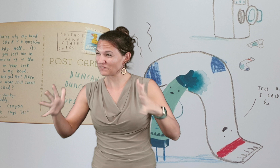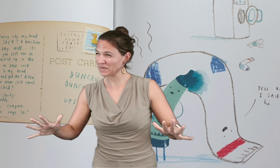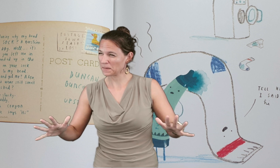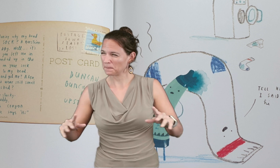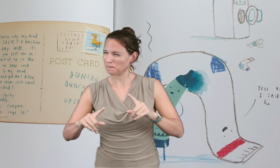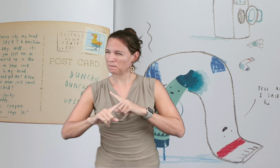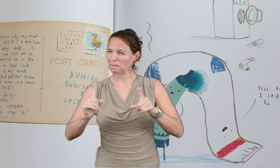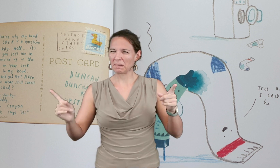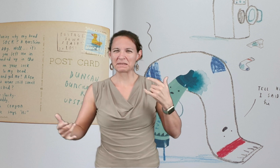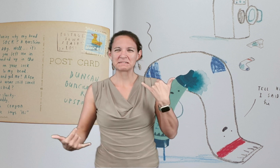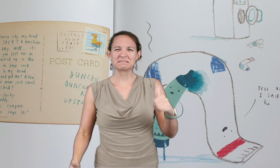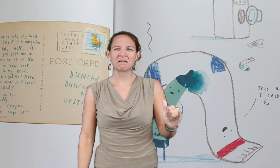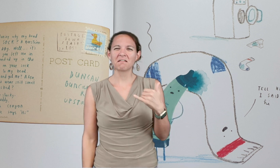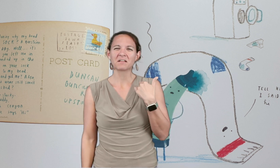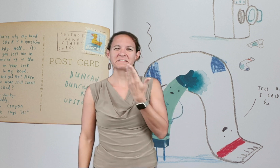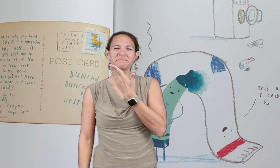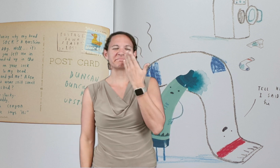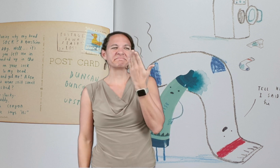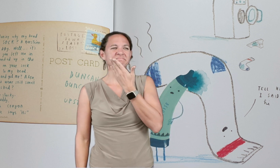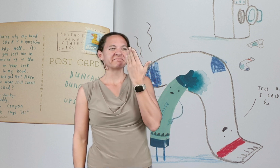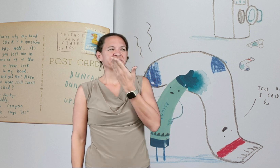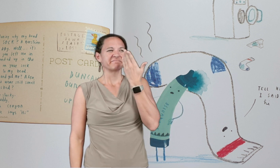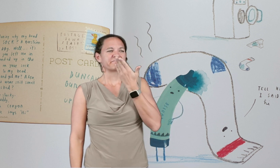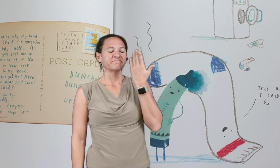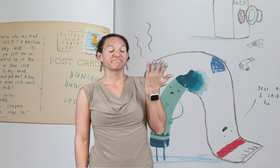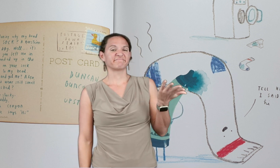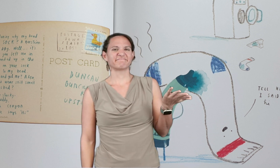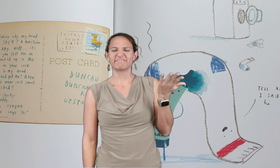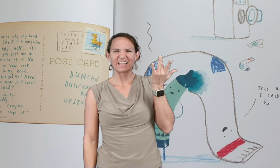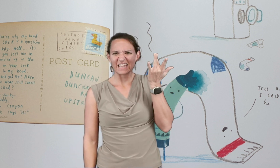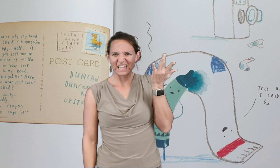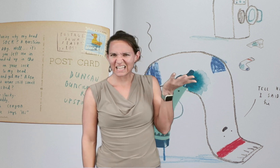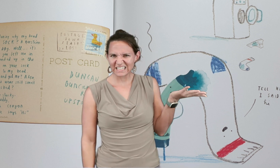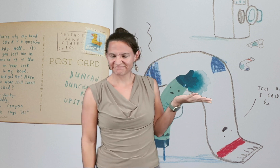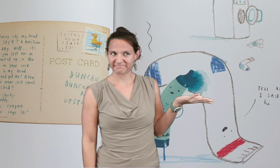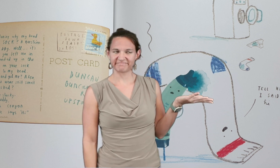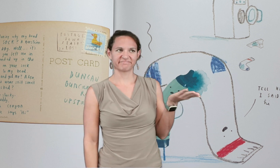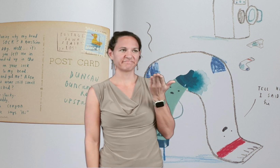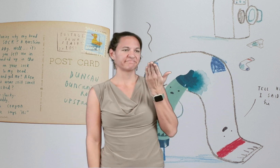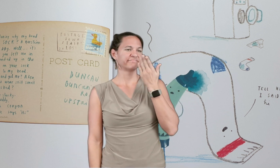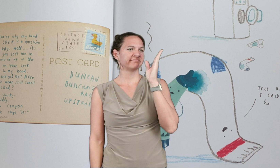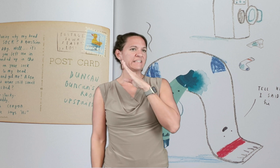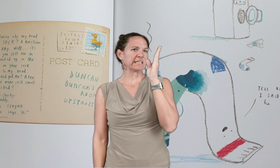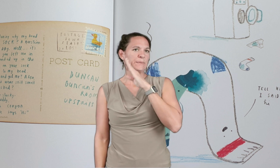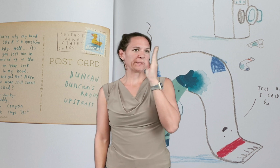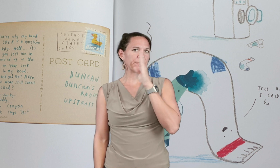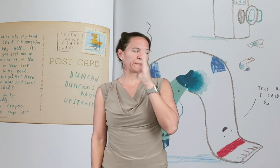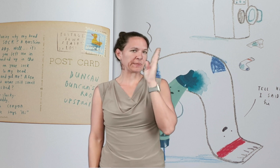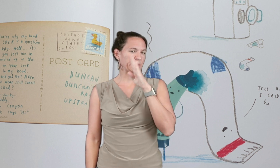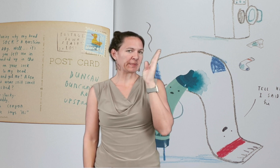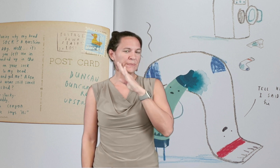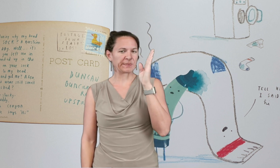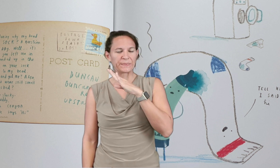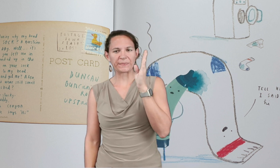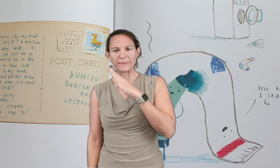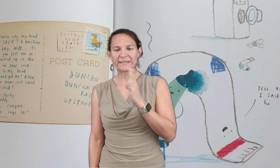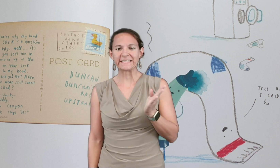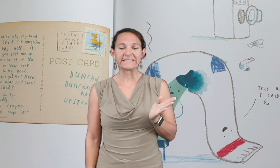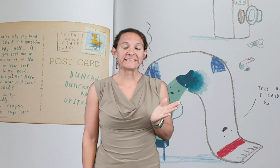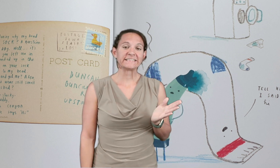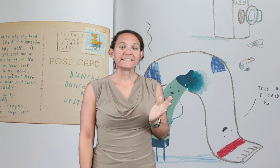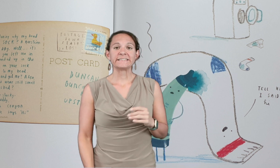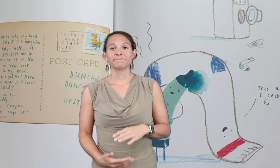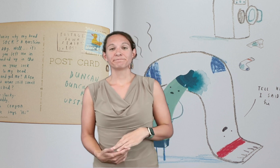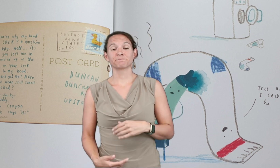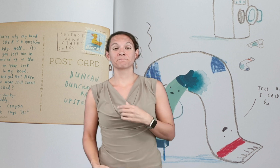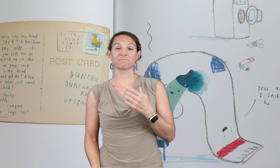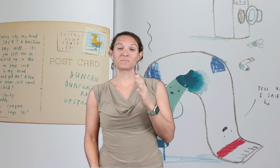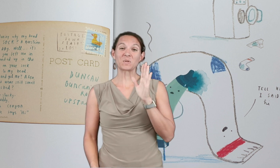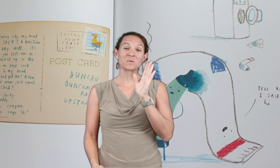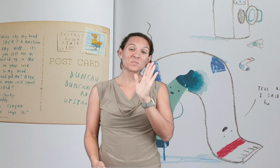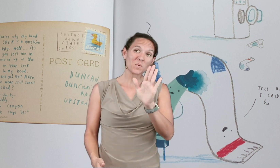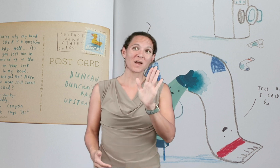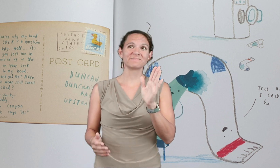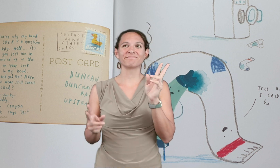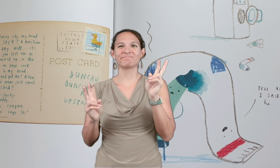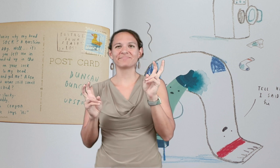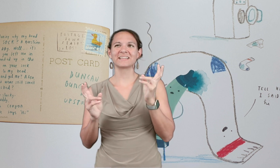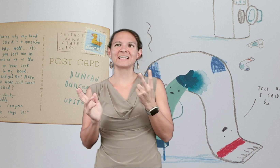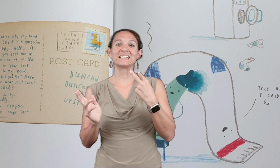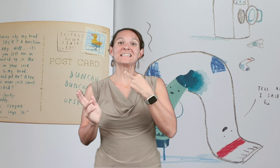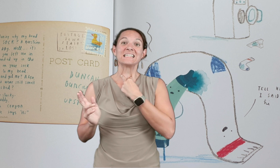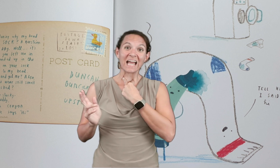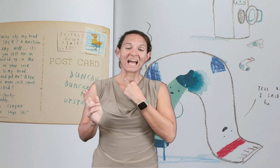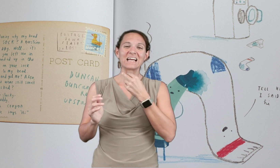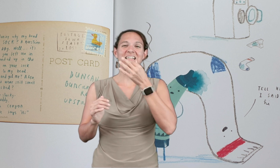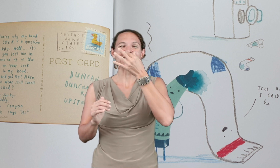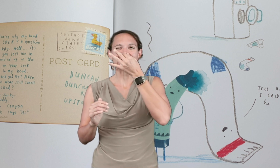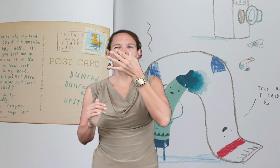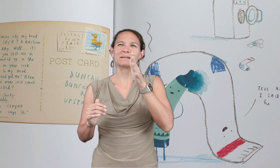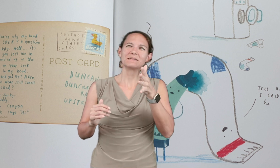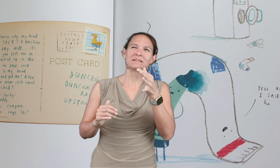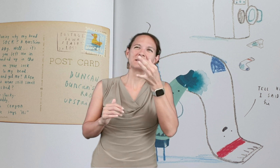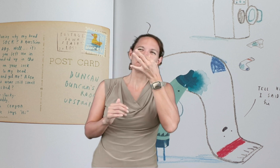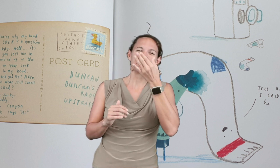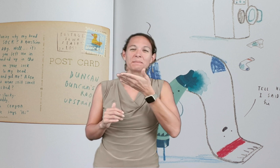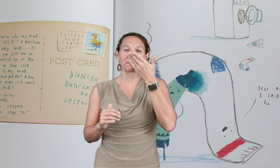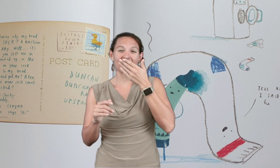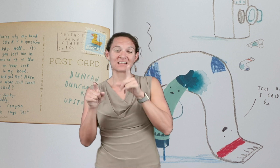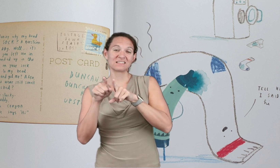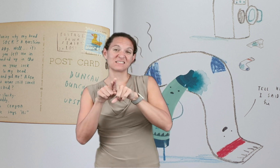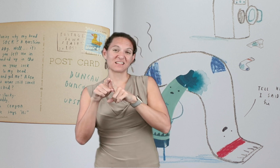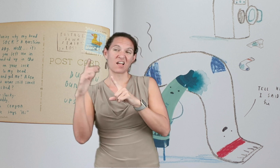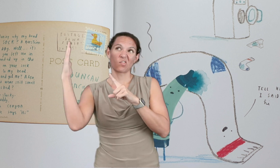Everything is washed but for some reason it still smells! Why is that? Eww! Eww! Your stinky, socky